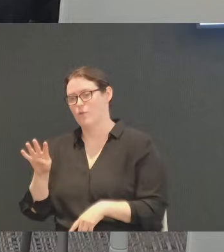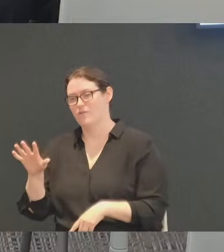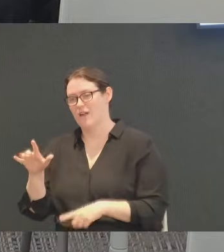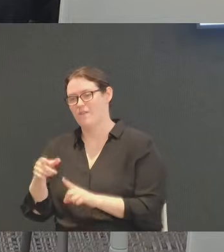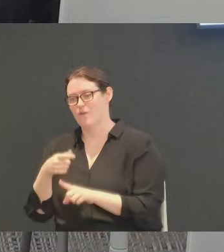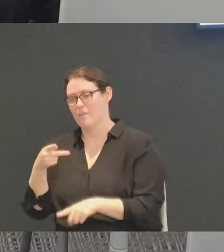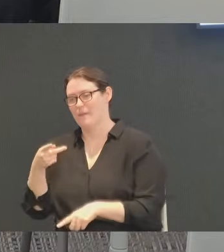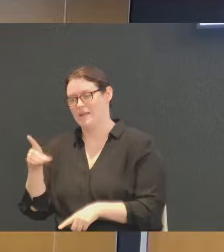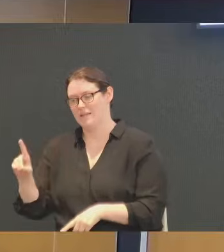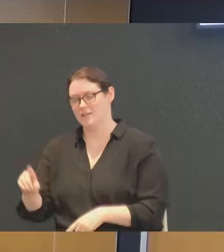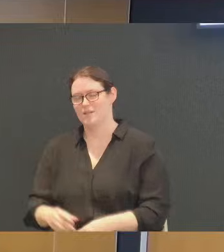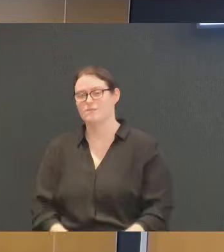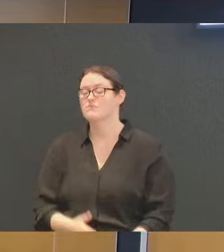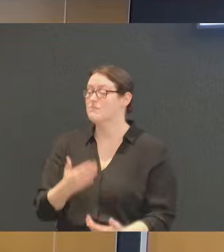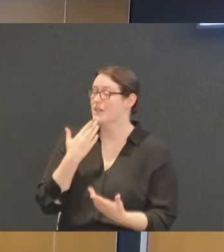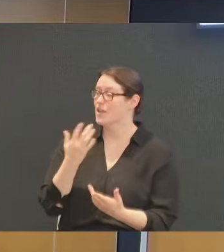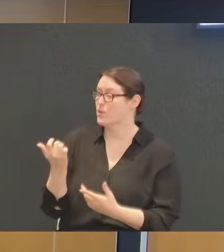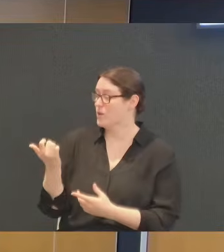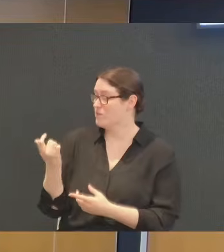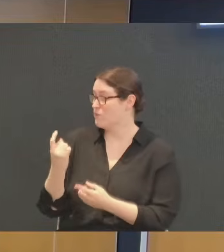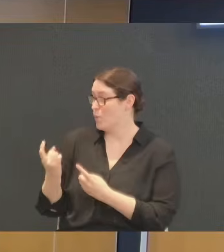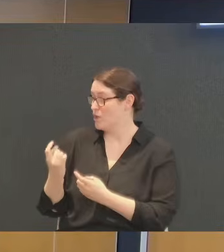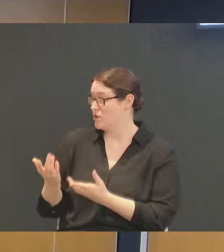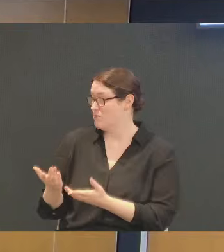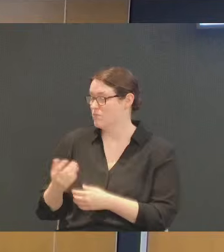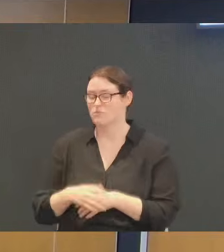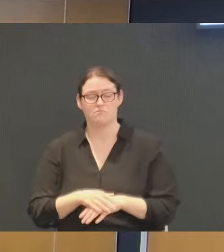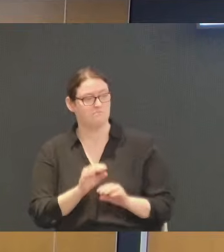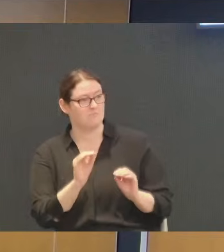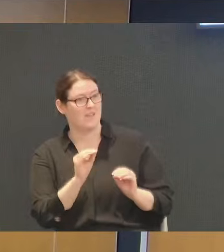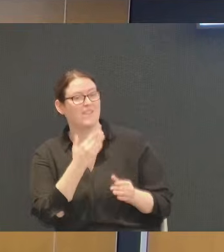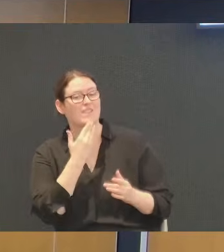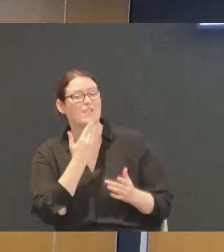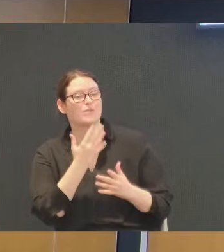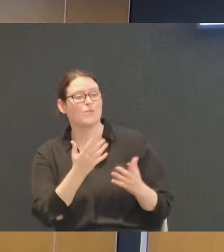Thank you. Any questions, Vice President R. Uh, no question. Thank you for the explanation,